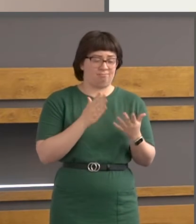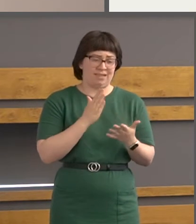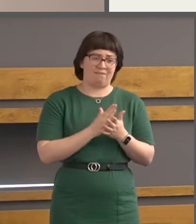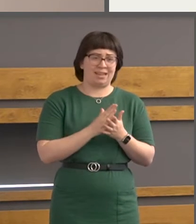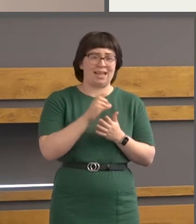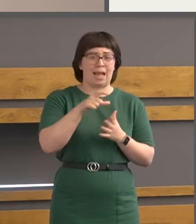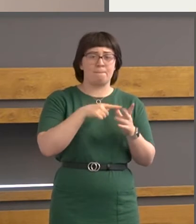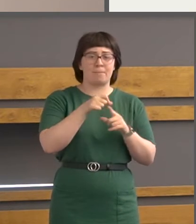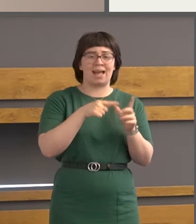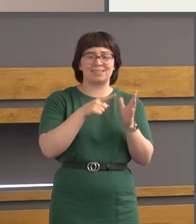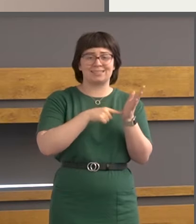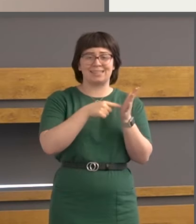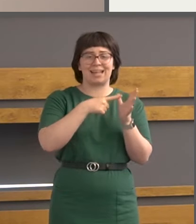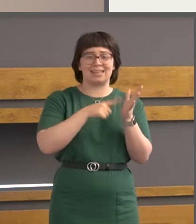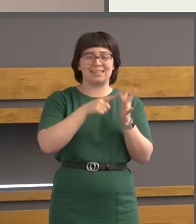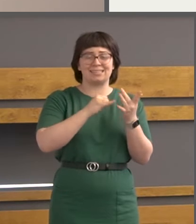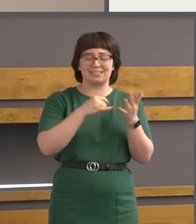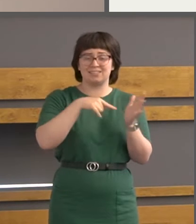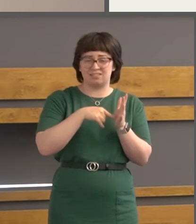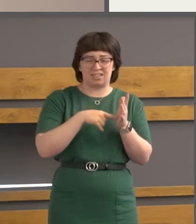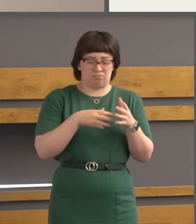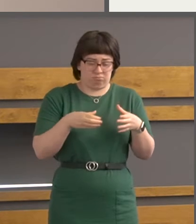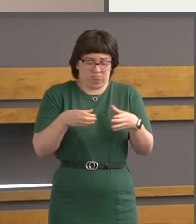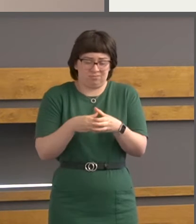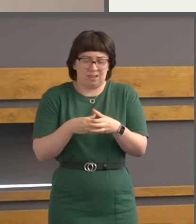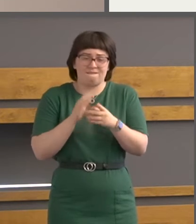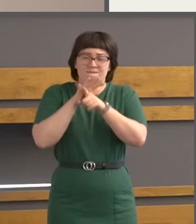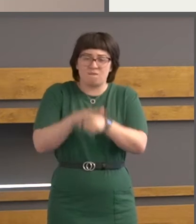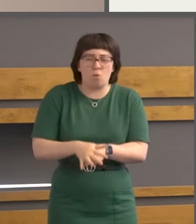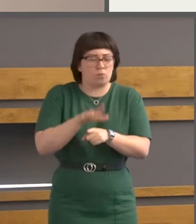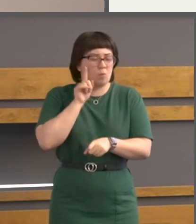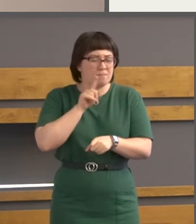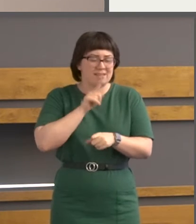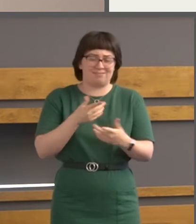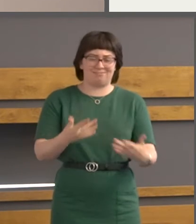through recruitment and gender ghettos that were enforced in the mills because women's labor and earnings